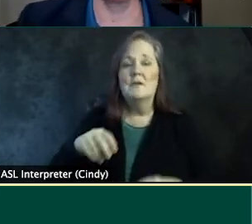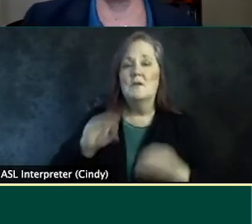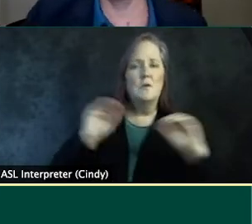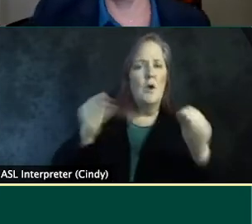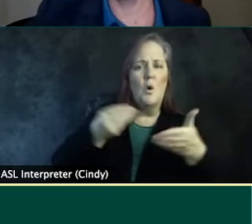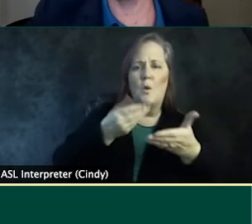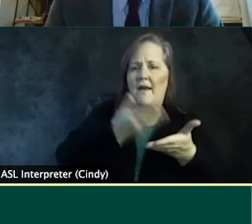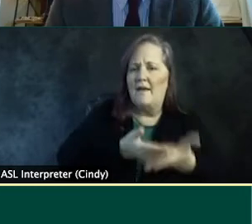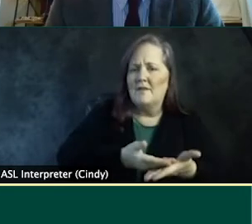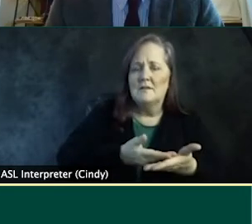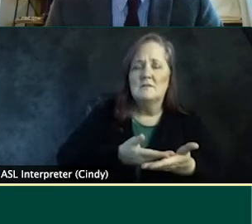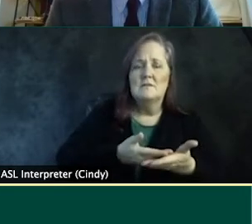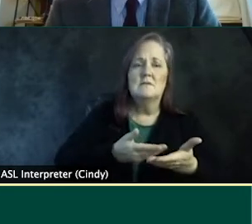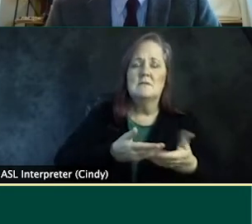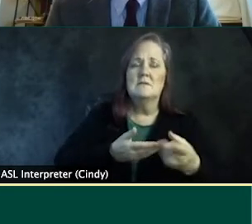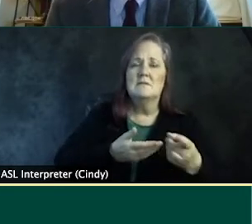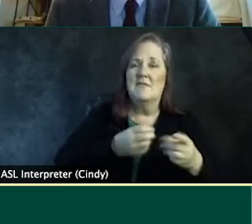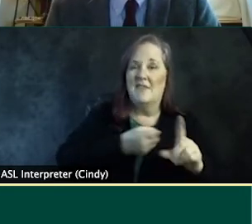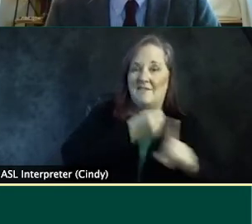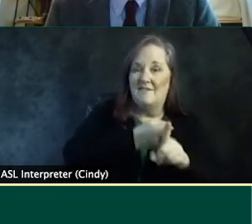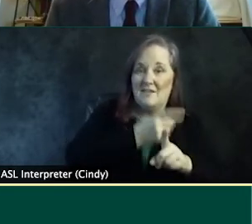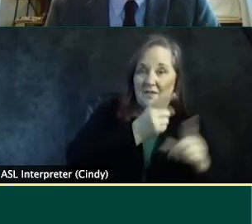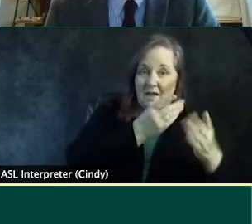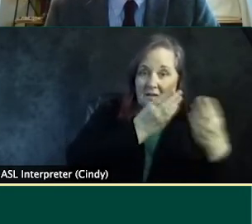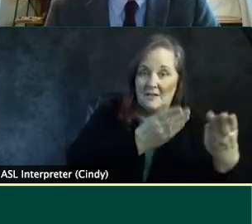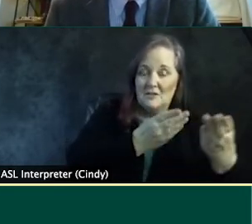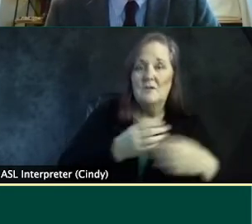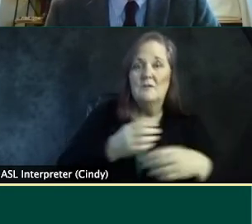No, not to my knowledge, at least on a statewide basis.